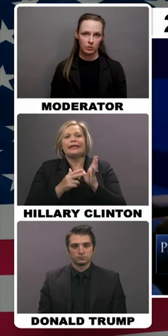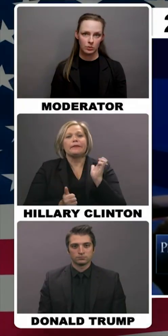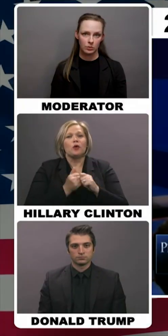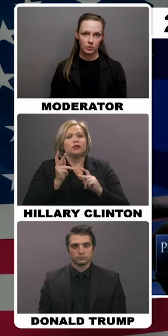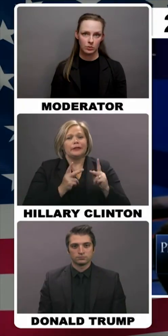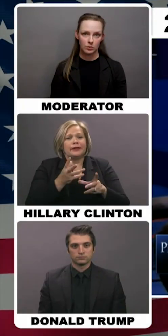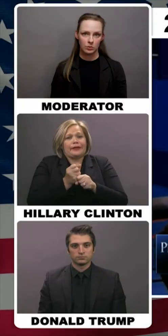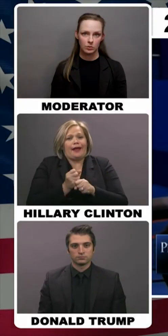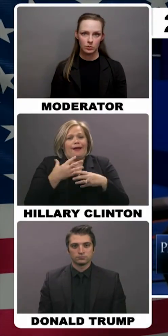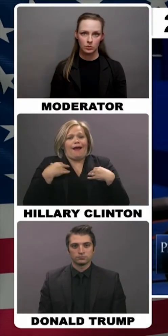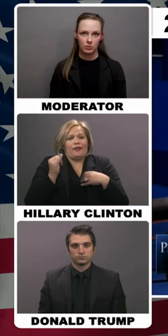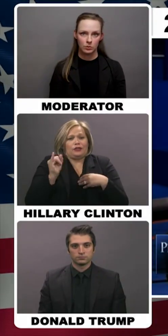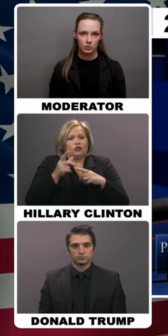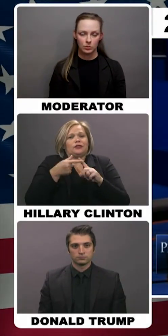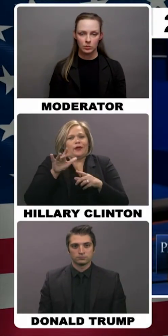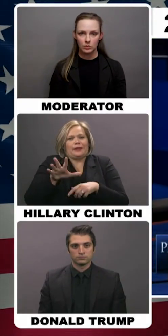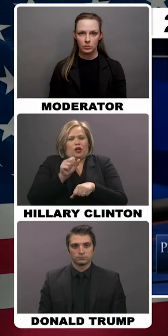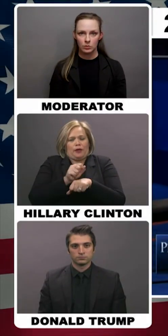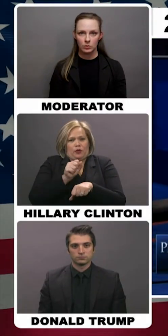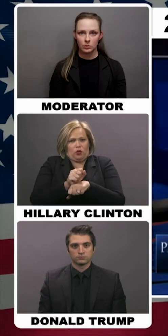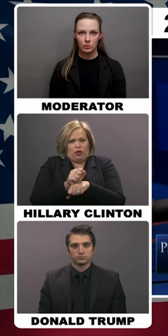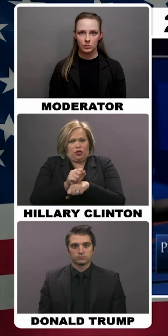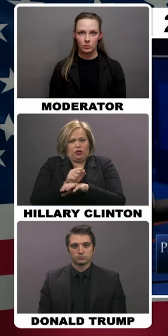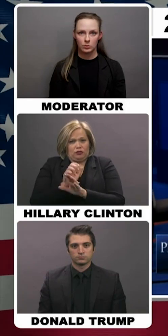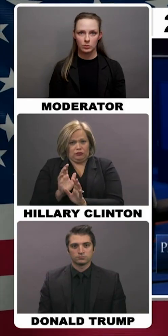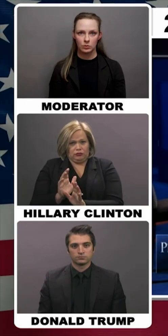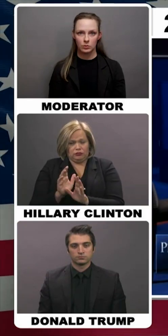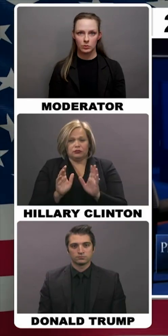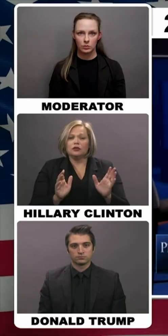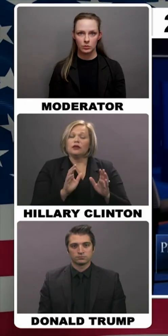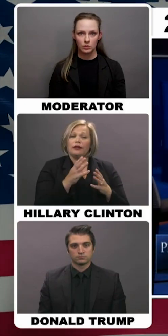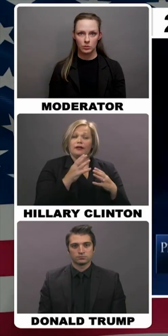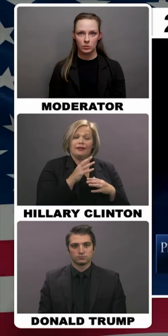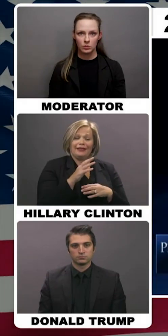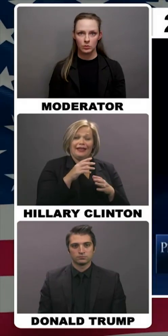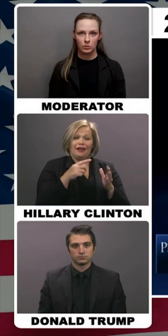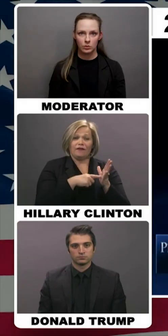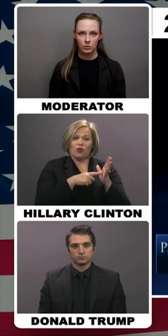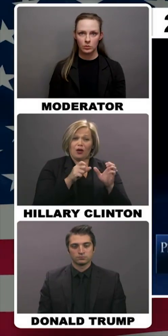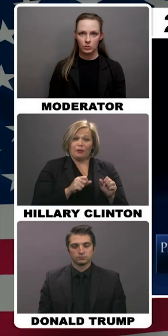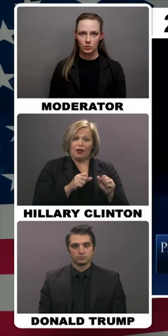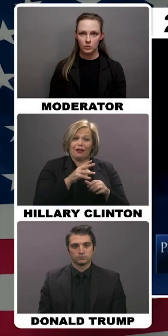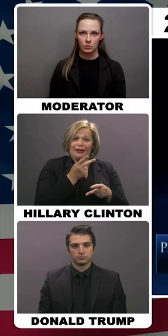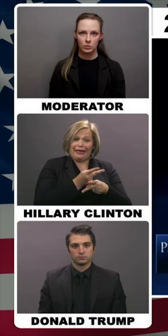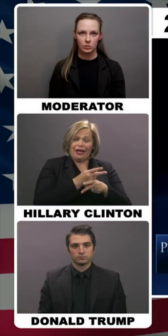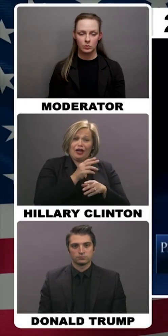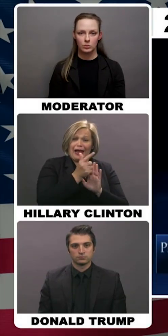And the Affordable Care Act was meant to try to fill the gap between people who were too poor